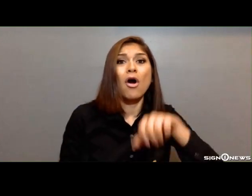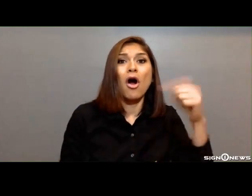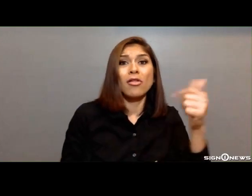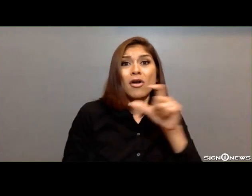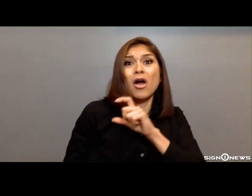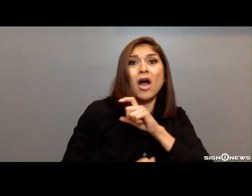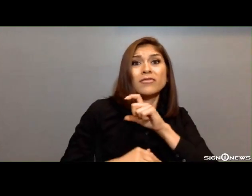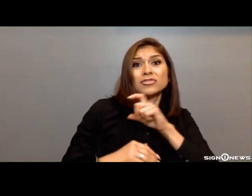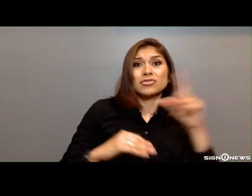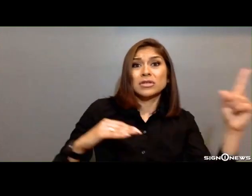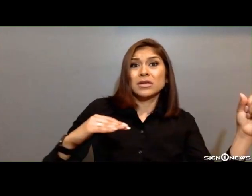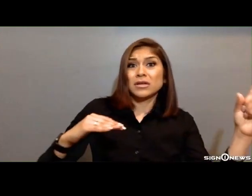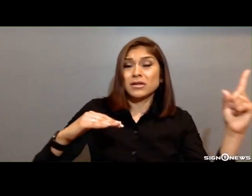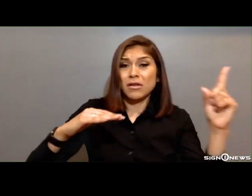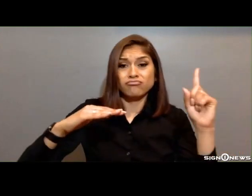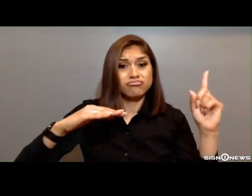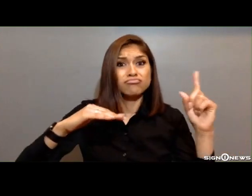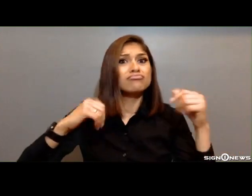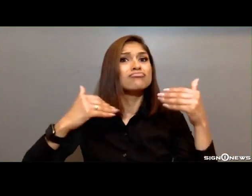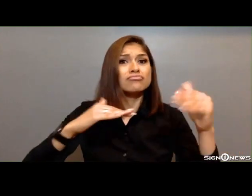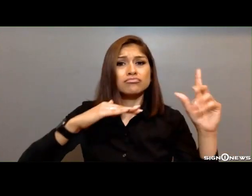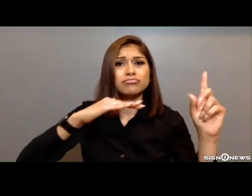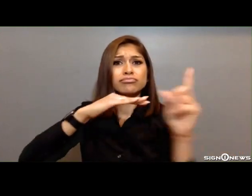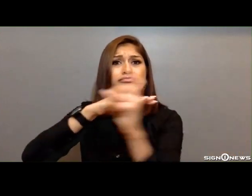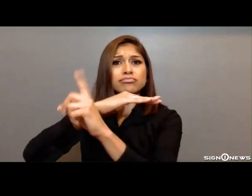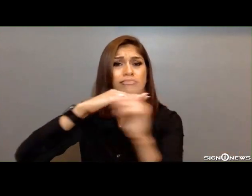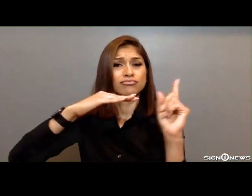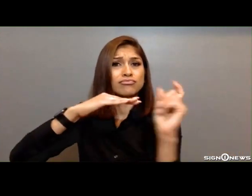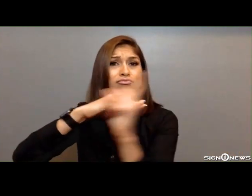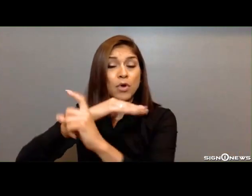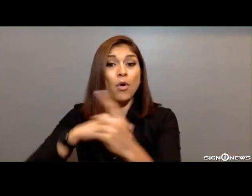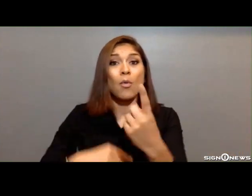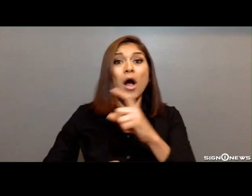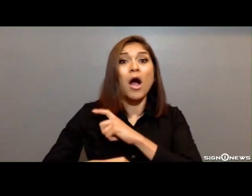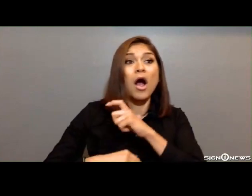That other officers stepped around him.